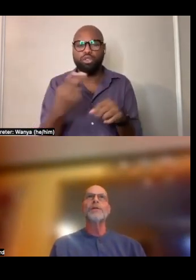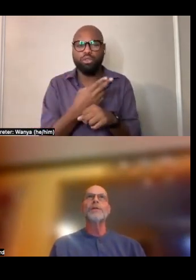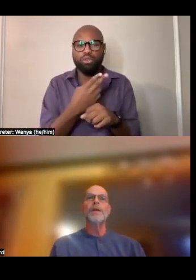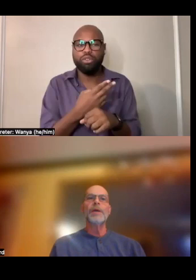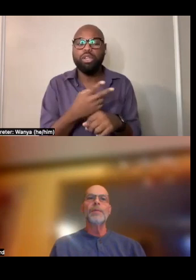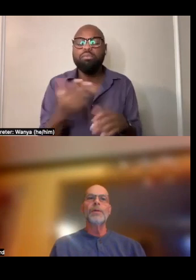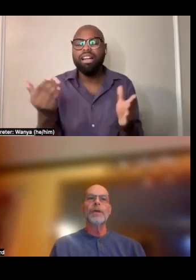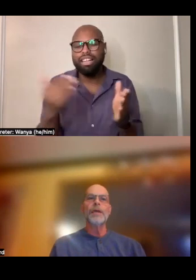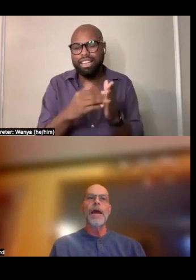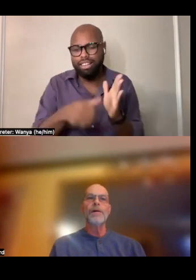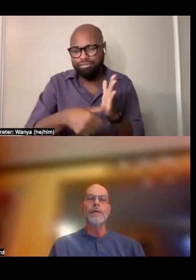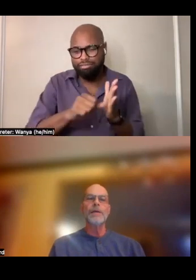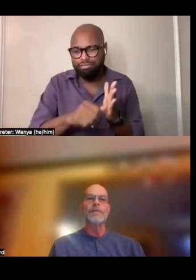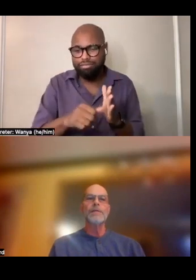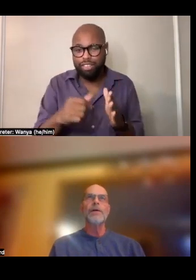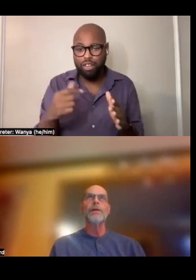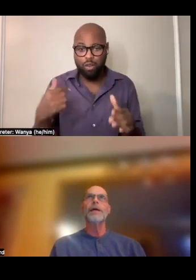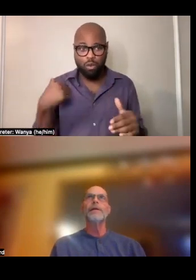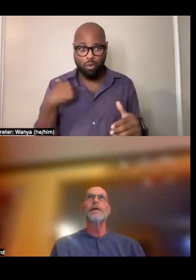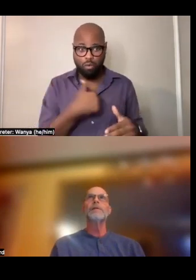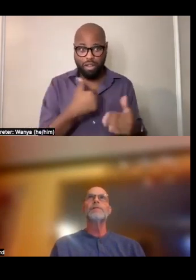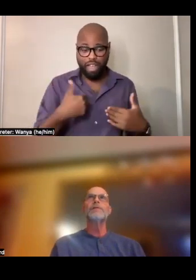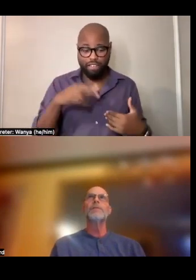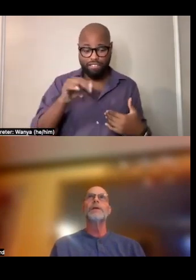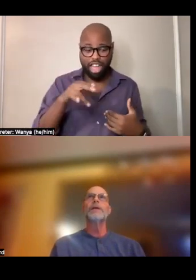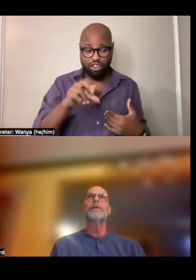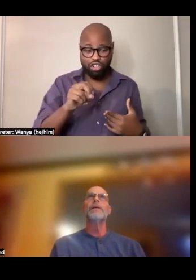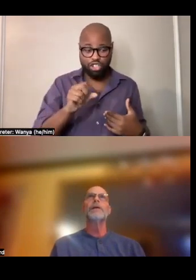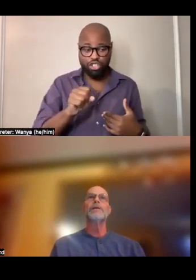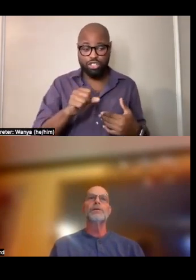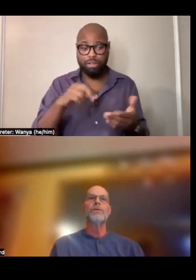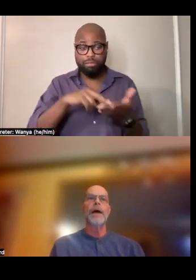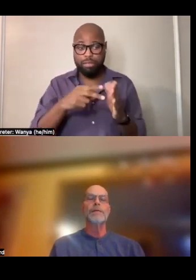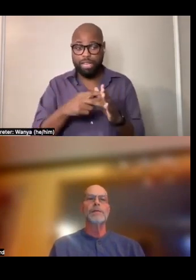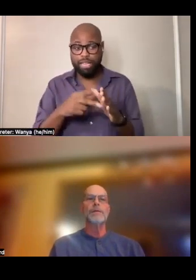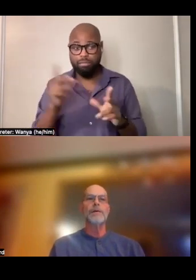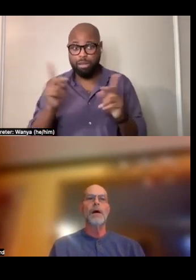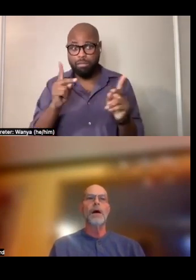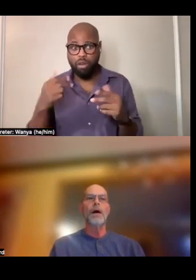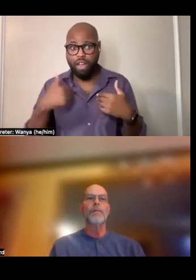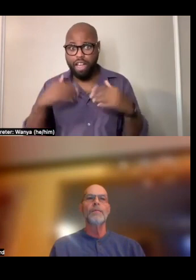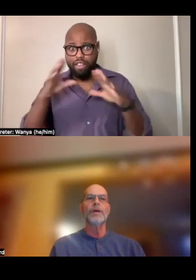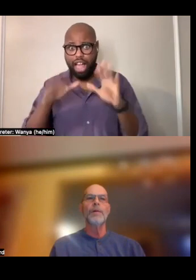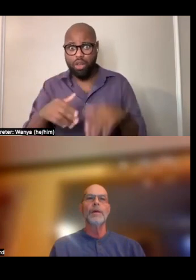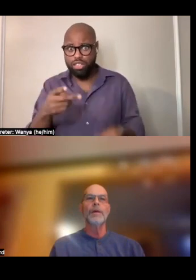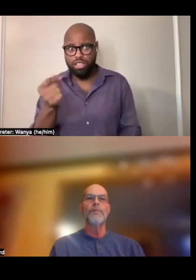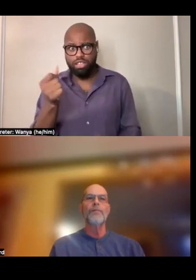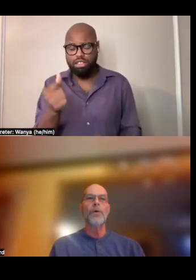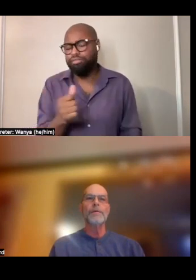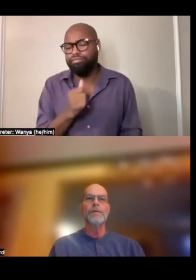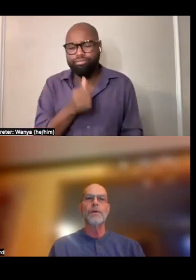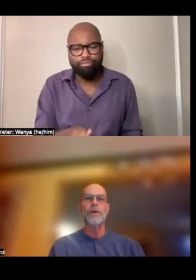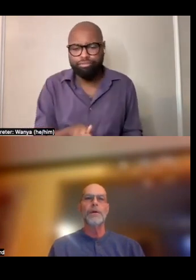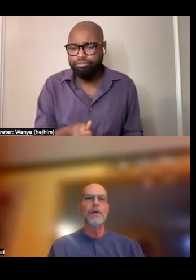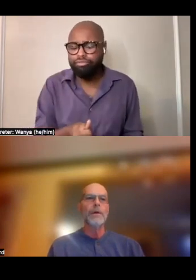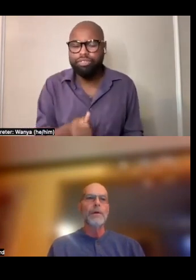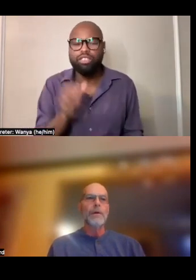doesn't mean people are getting housing necessarily. And that seems to be an issue that's becoming of more concern.